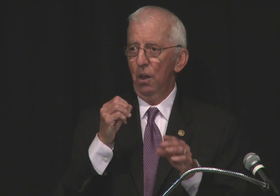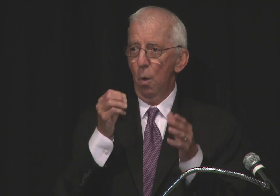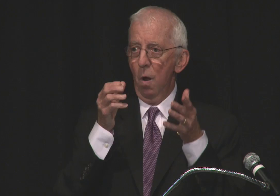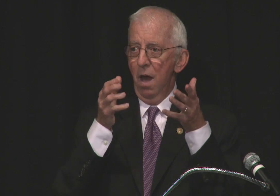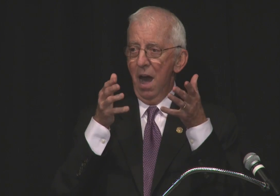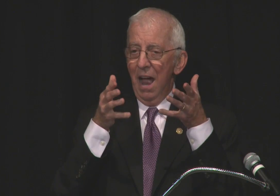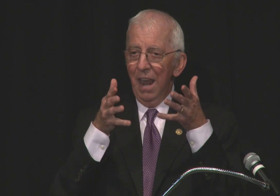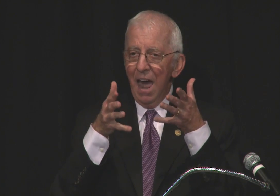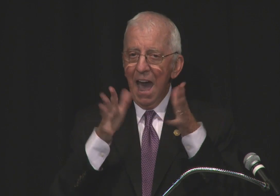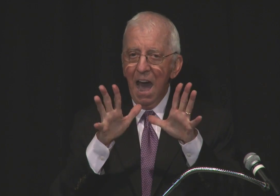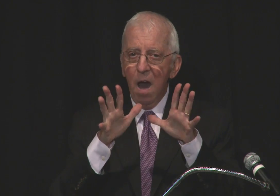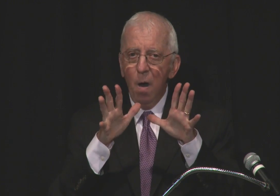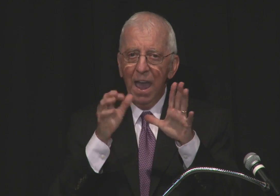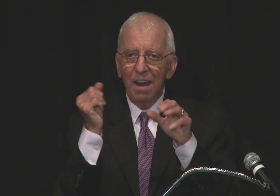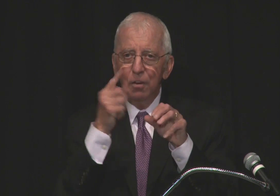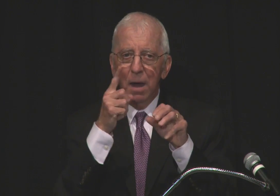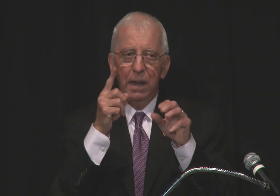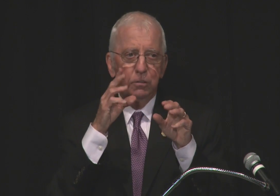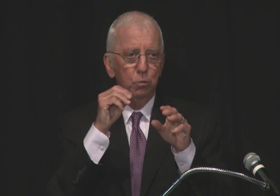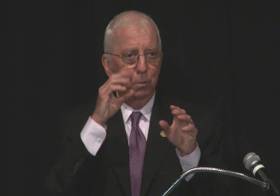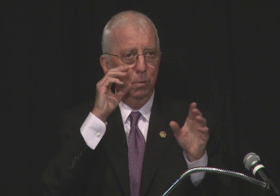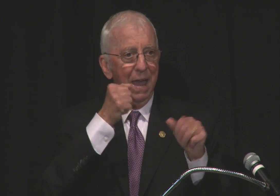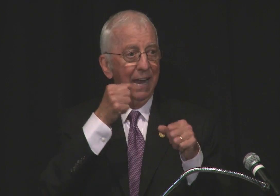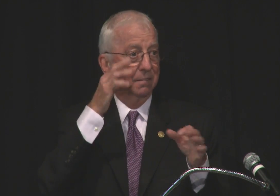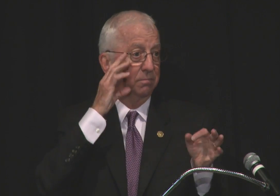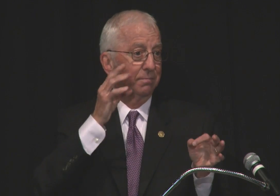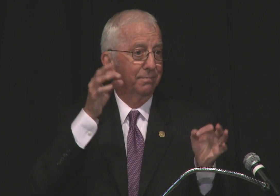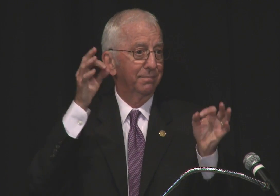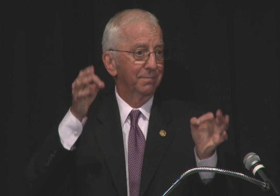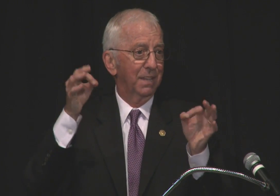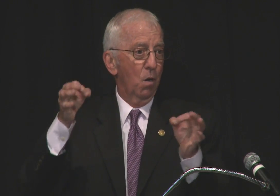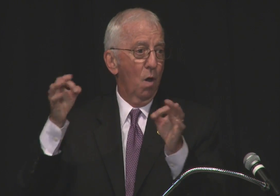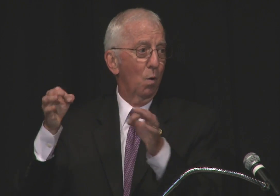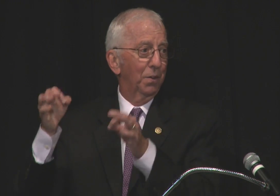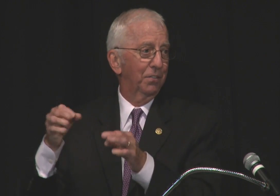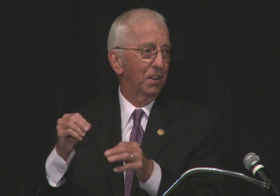So allow everybody to make their own decisions.